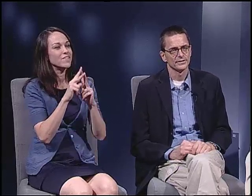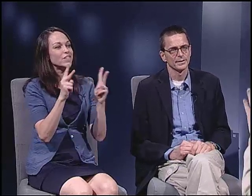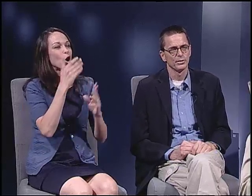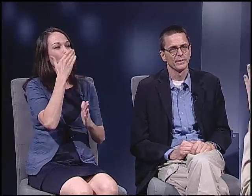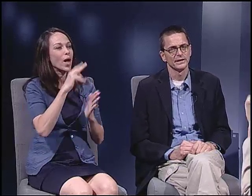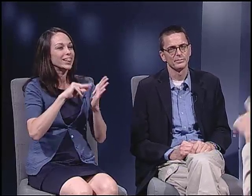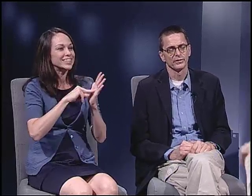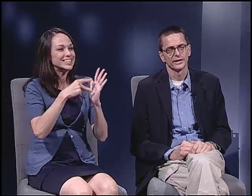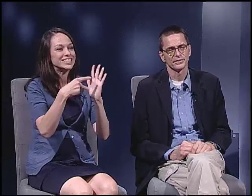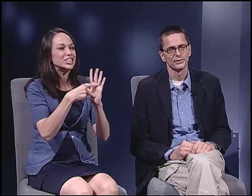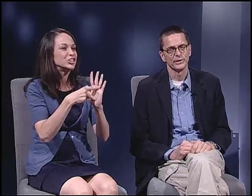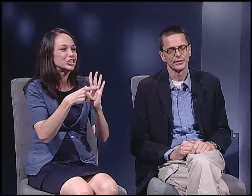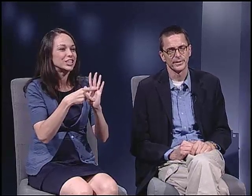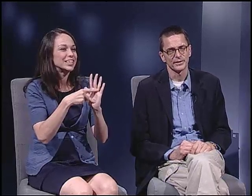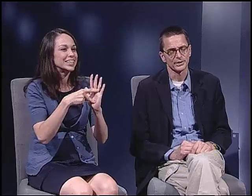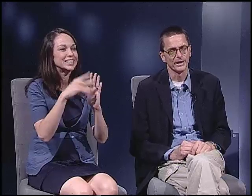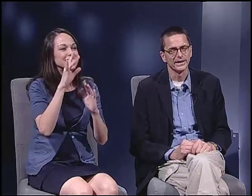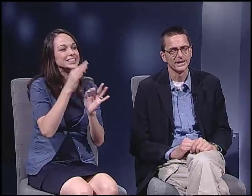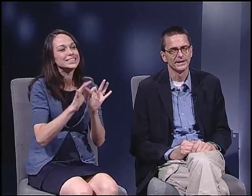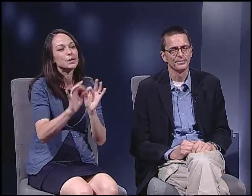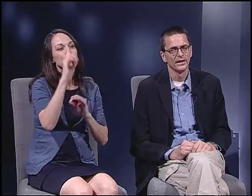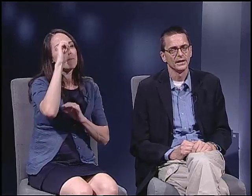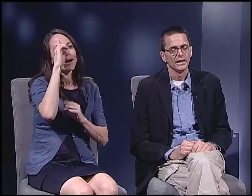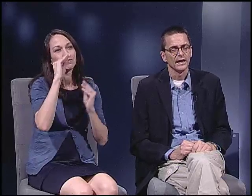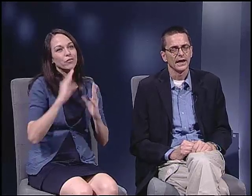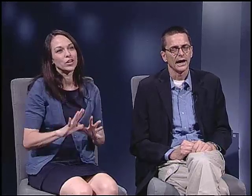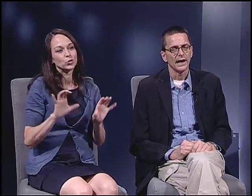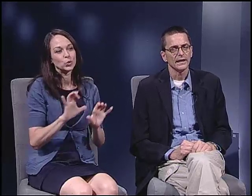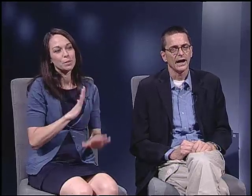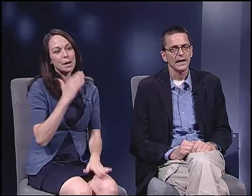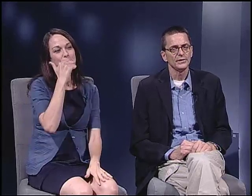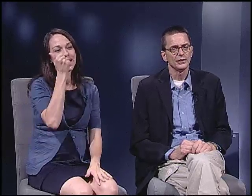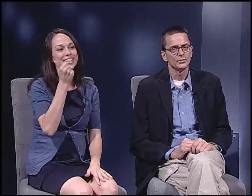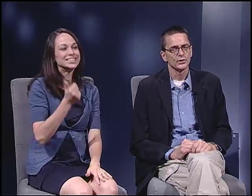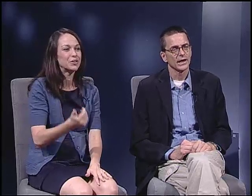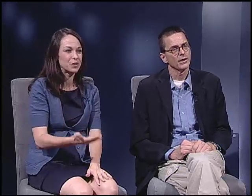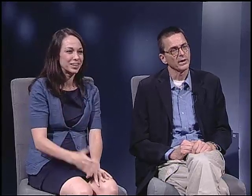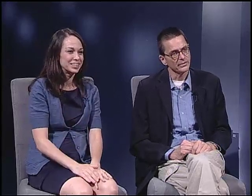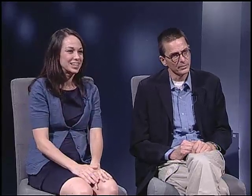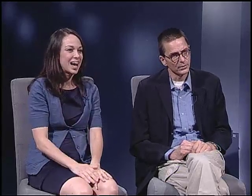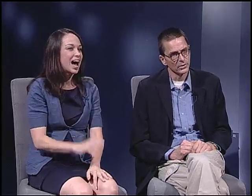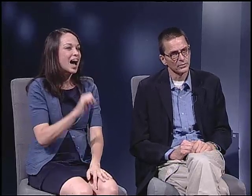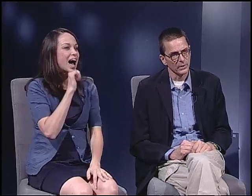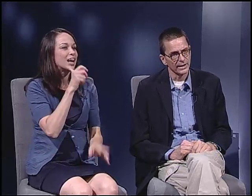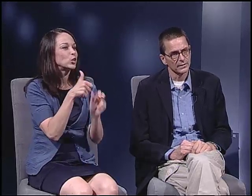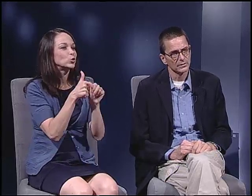simple minded professor doing his best. But I don't shy away from the word radical